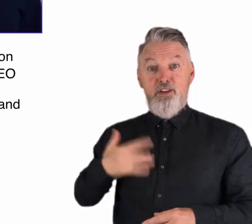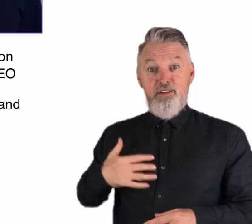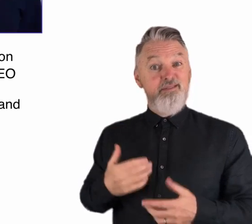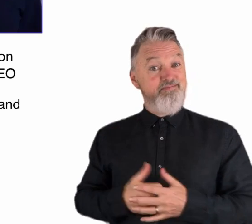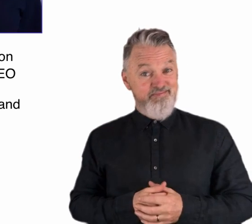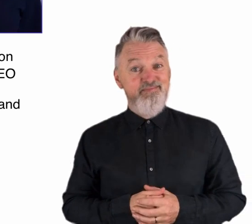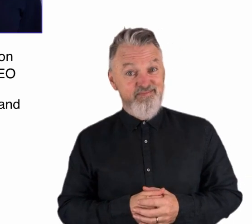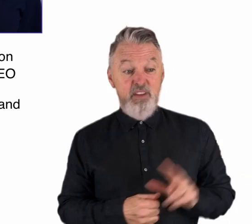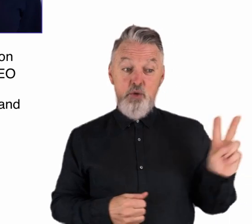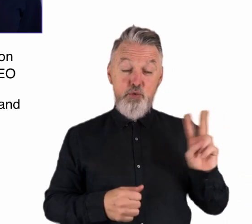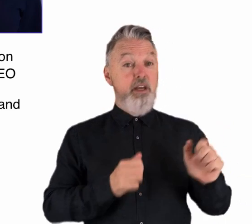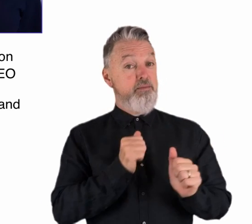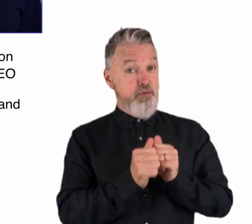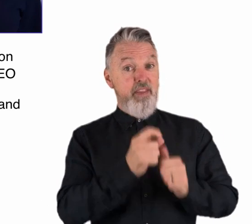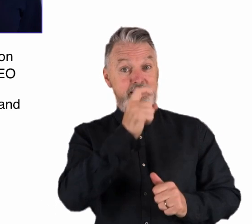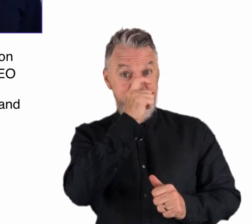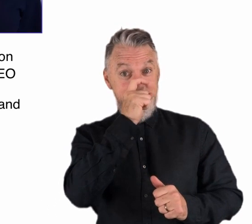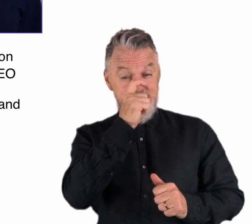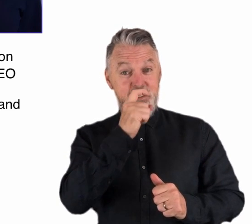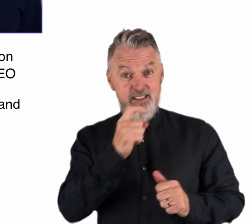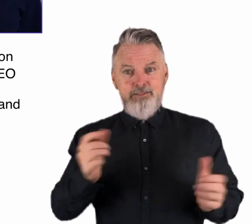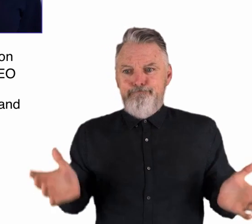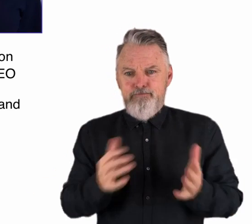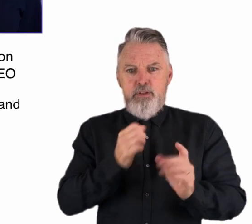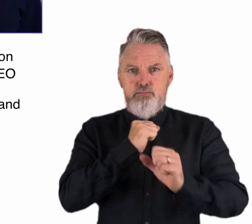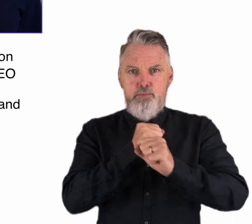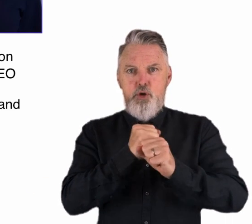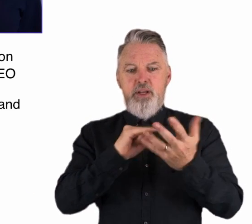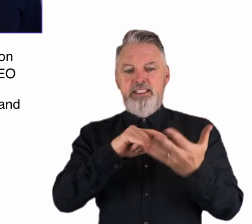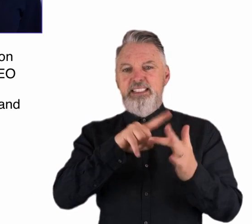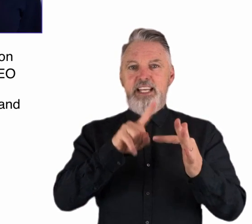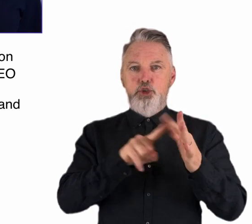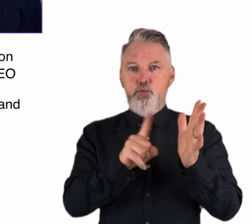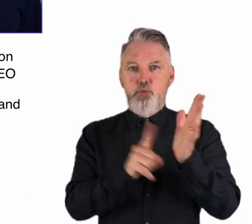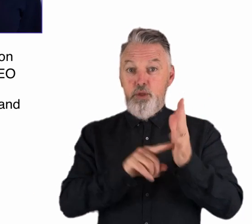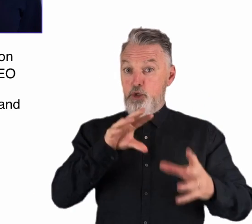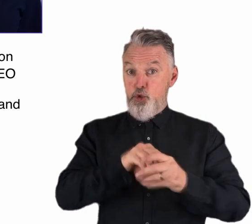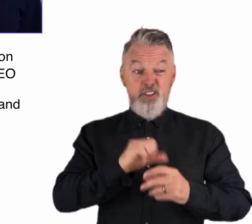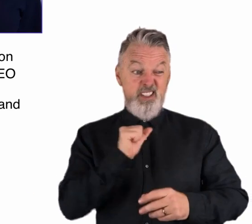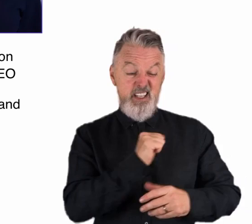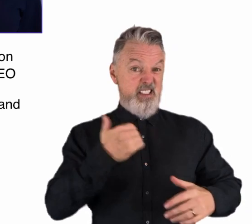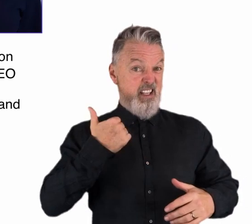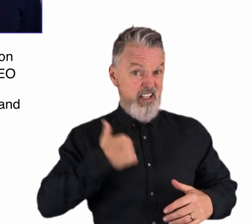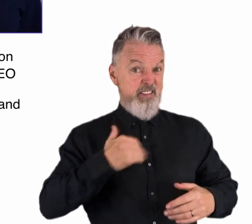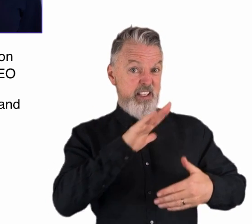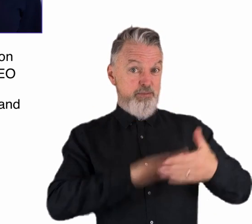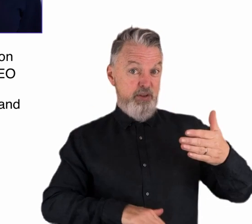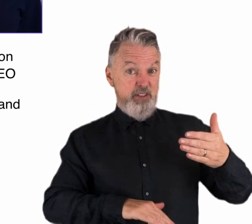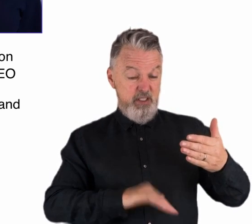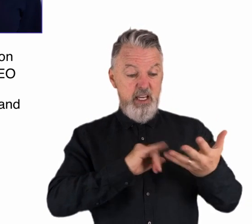We’re a brother and sister team tackling sexual inclusion. Andrew brings his lived experience but also almost a decade as a sex and disability activist.